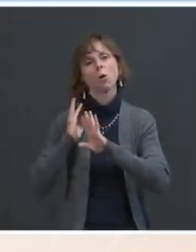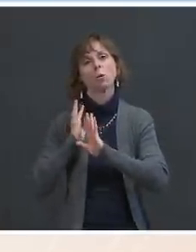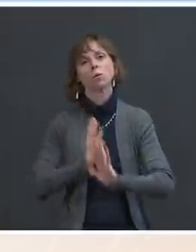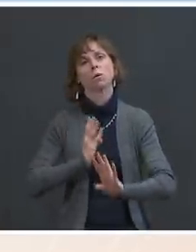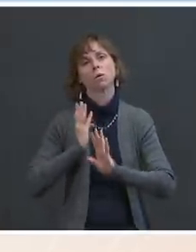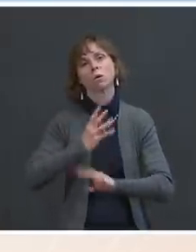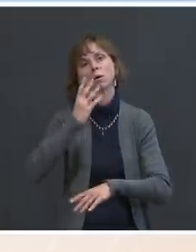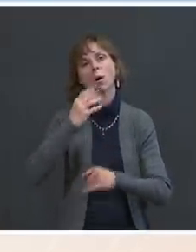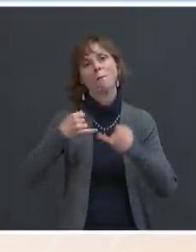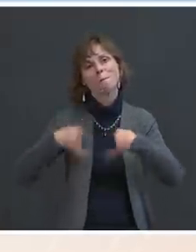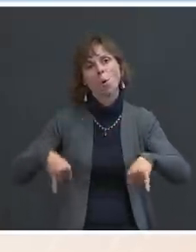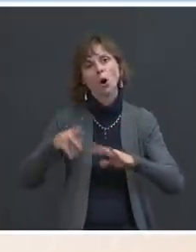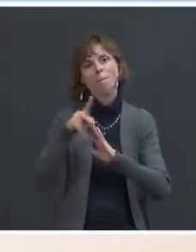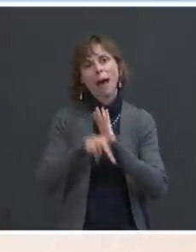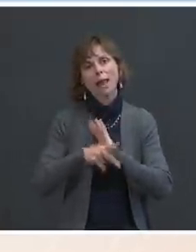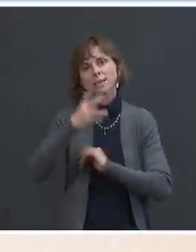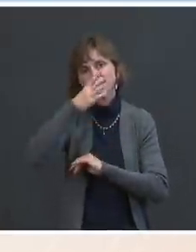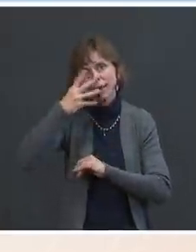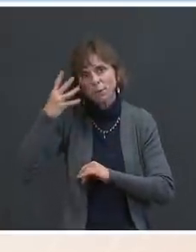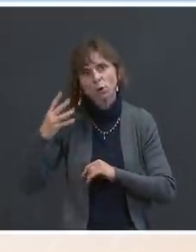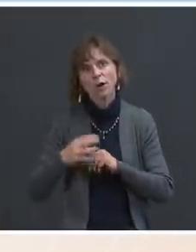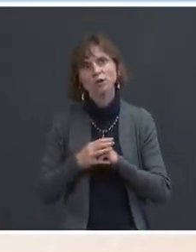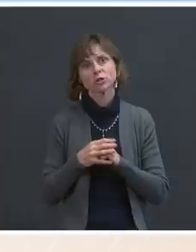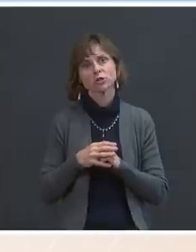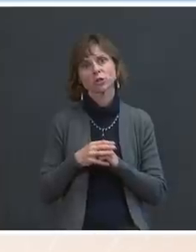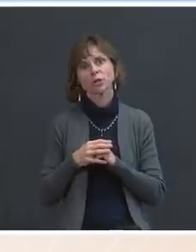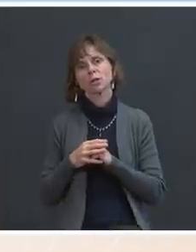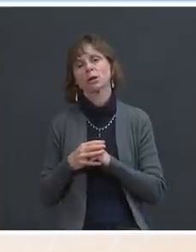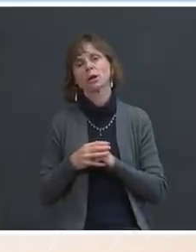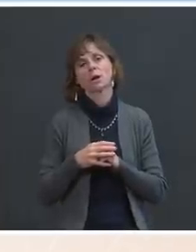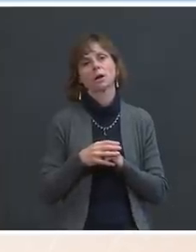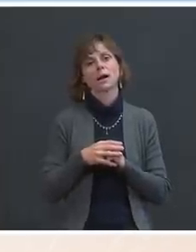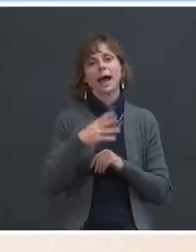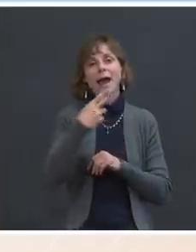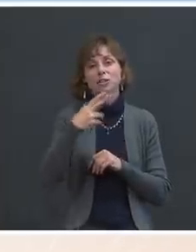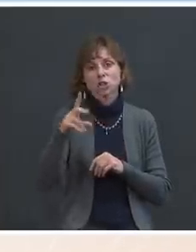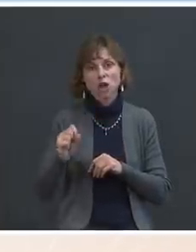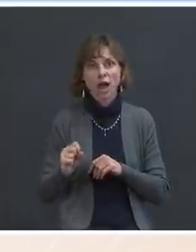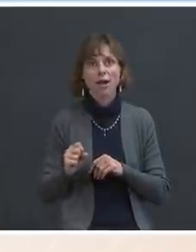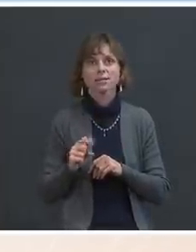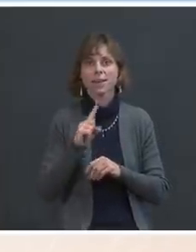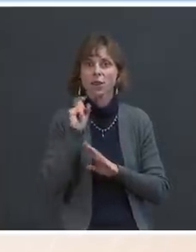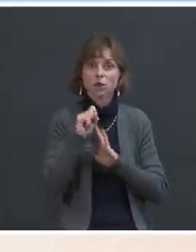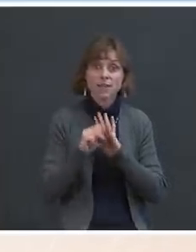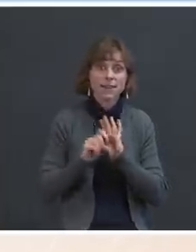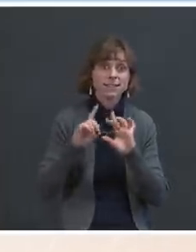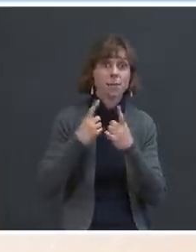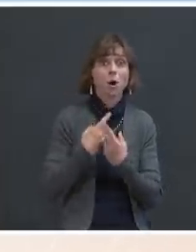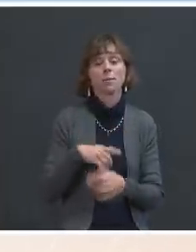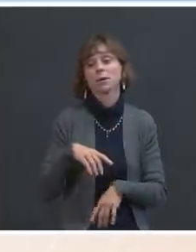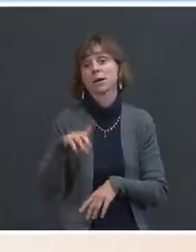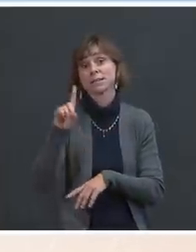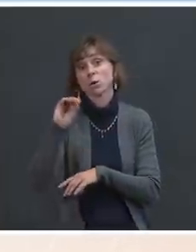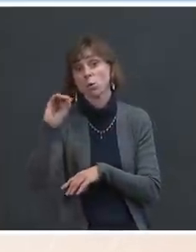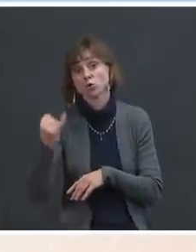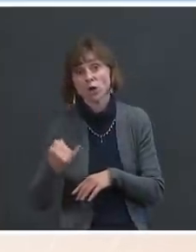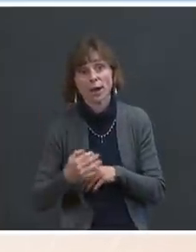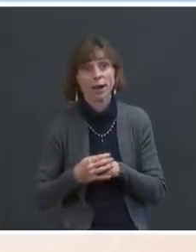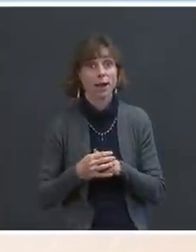There's Homeland Security; there's HHS, as we've discussed; there's State Department. Department of Justice, which we don't talk about as much, is a huge piece of this.